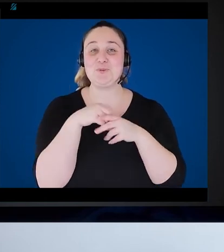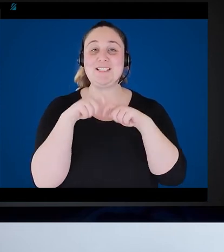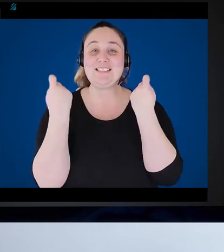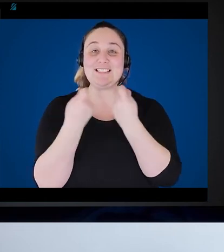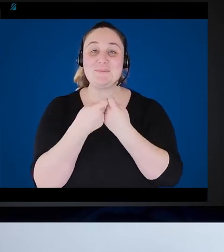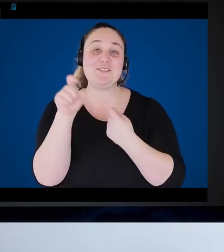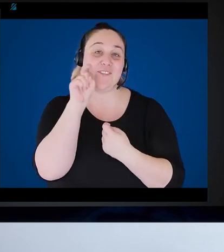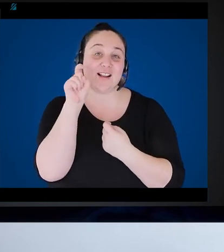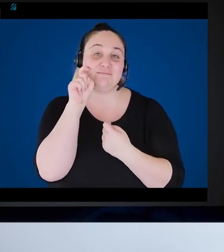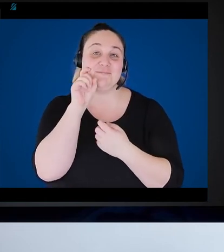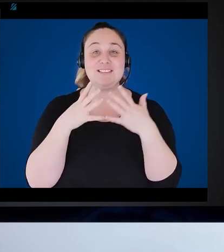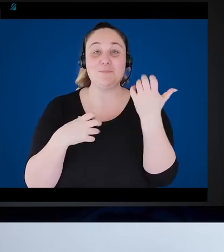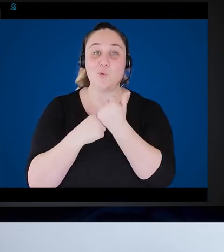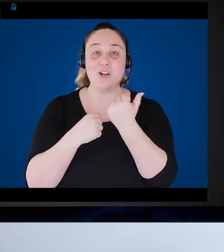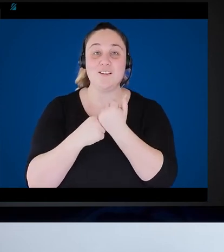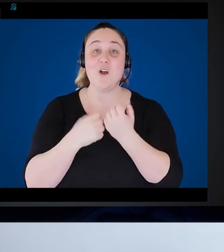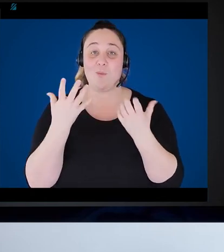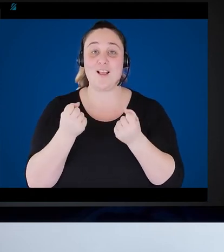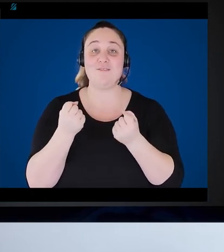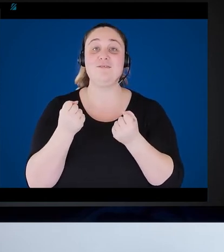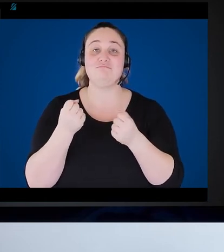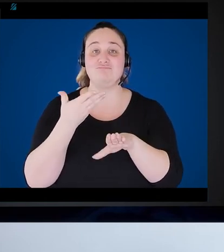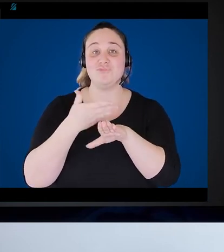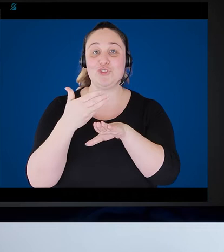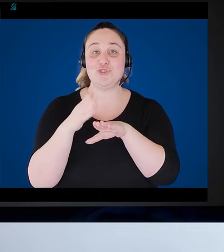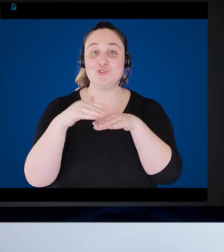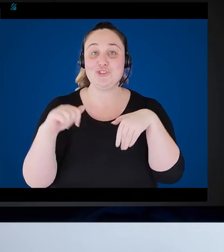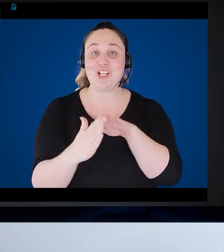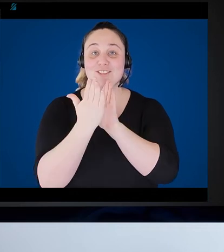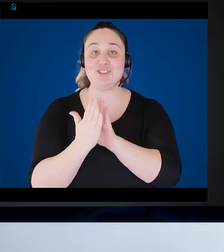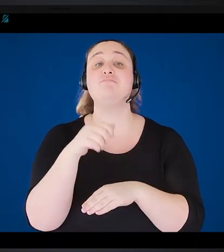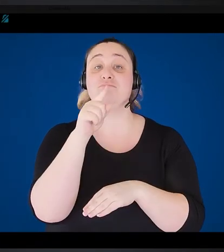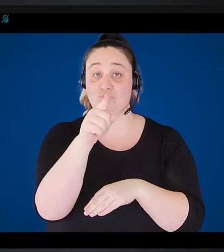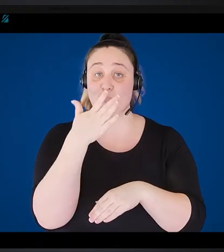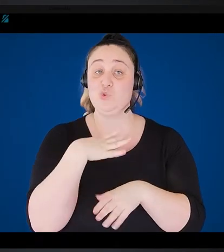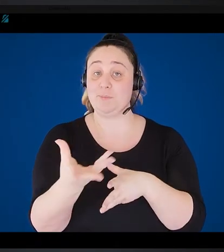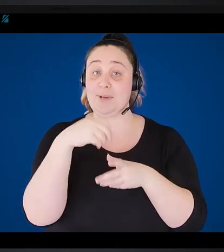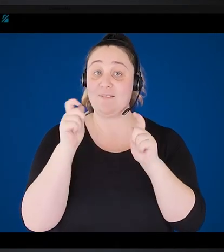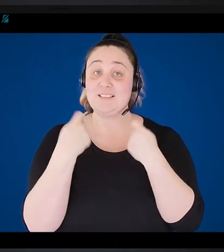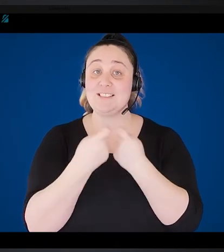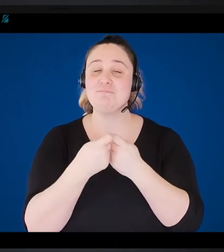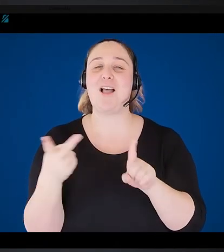Do you want to join a team that's fun, supportive, experience new challenges? Join our team,